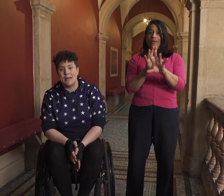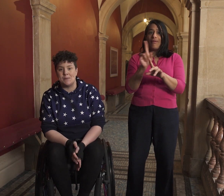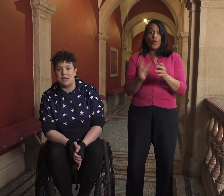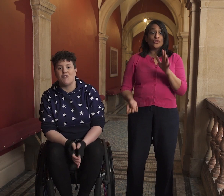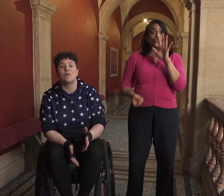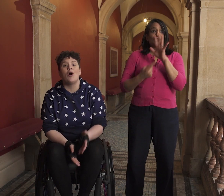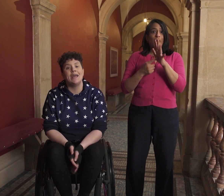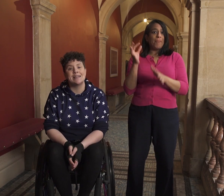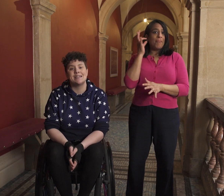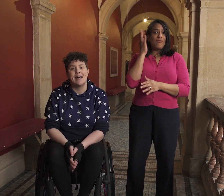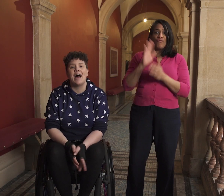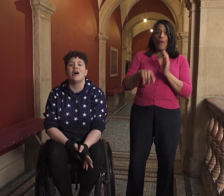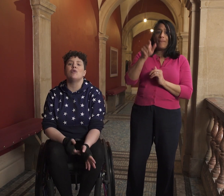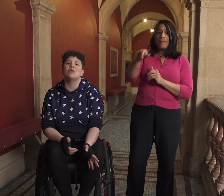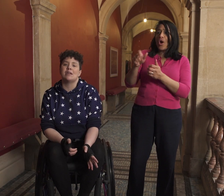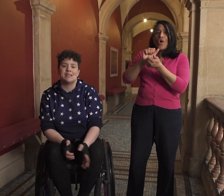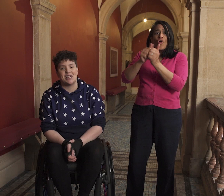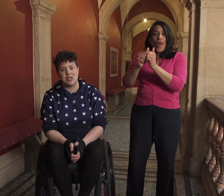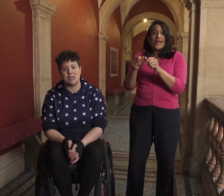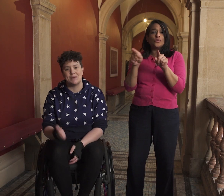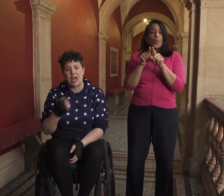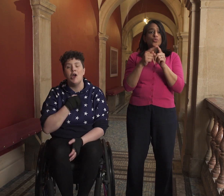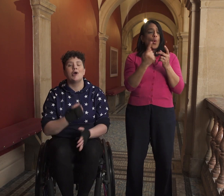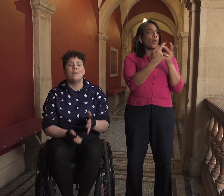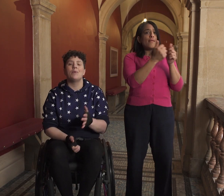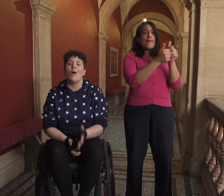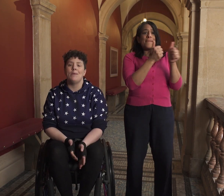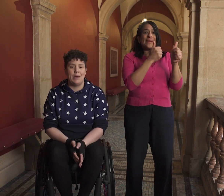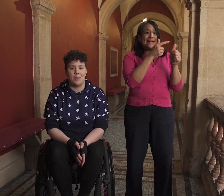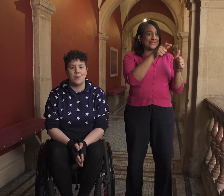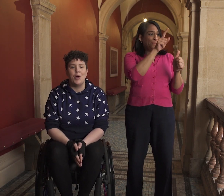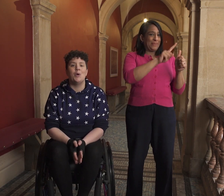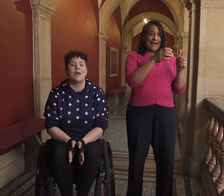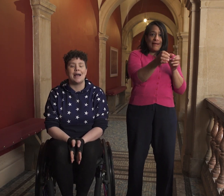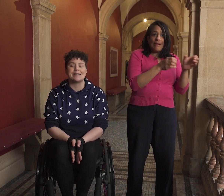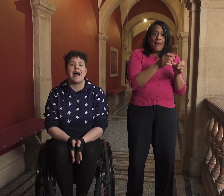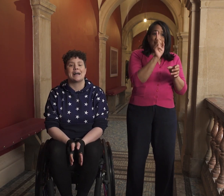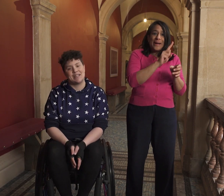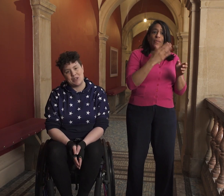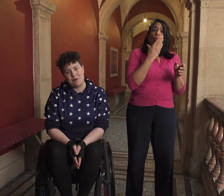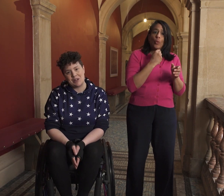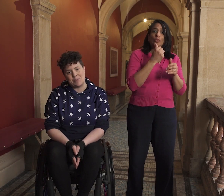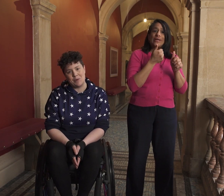from colleagues and other organisations biscuit who employ people who get Access to Work support.